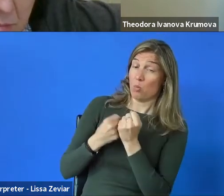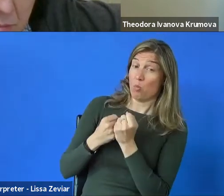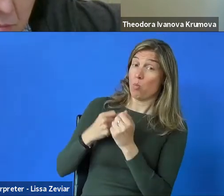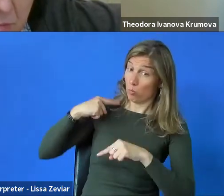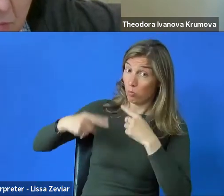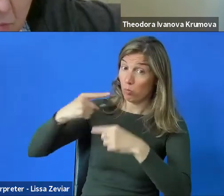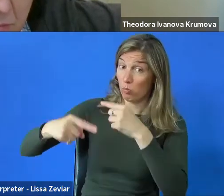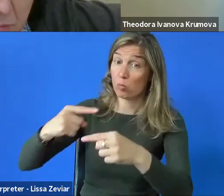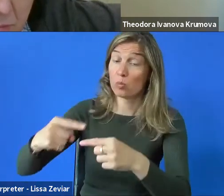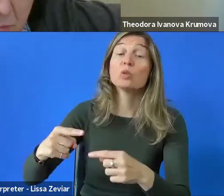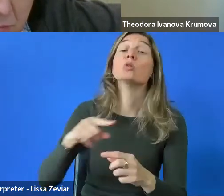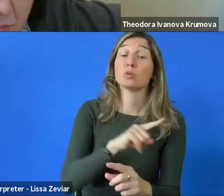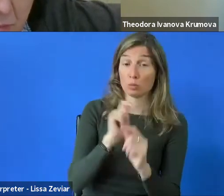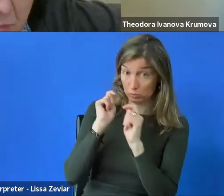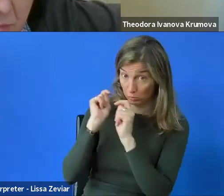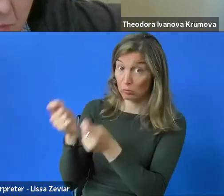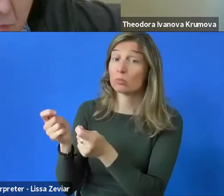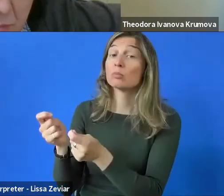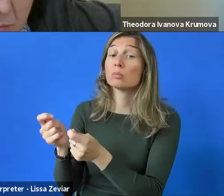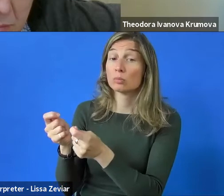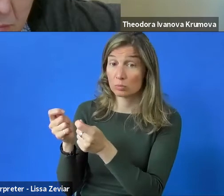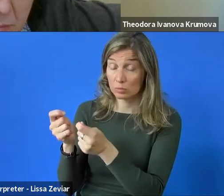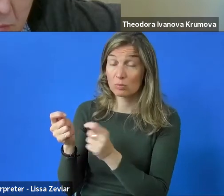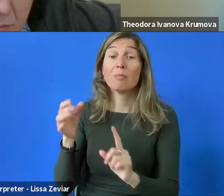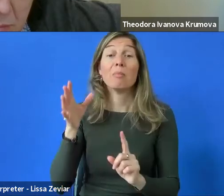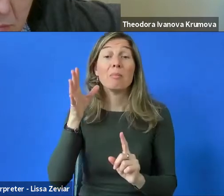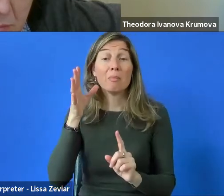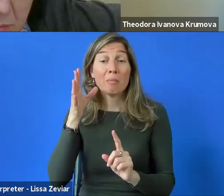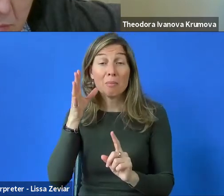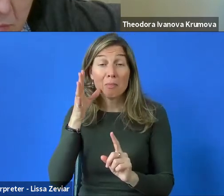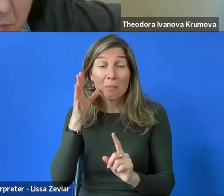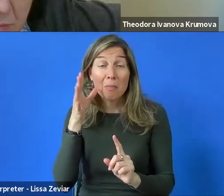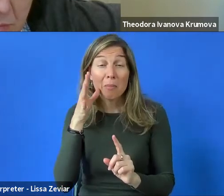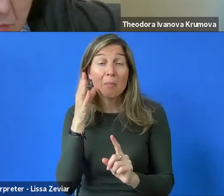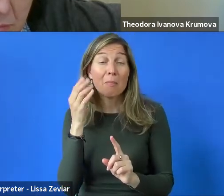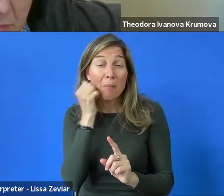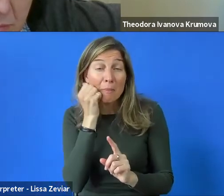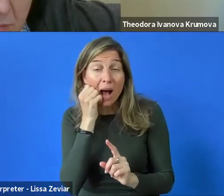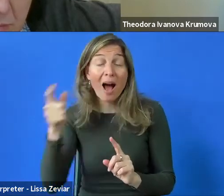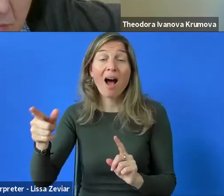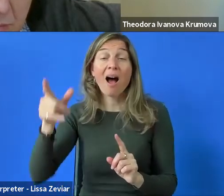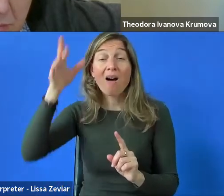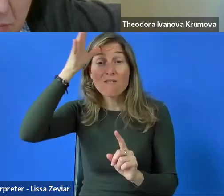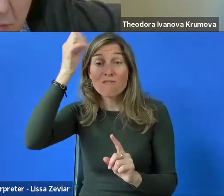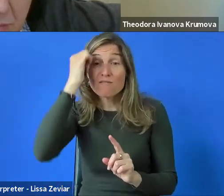And the case was submitted by the mother and the father and several siblings of the individual.